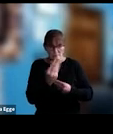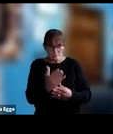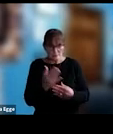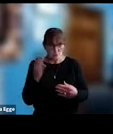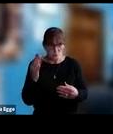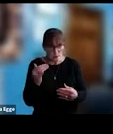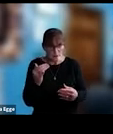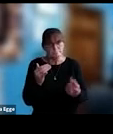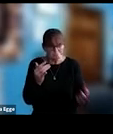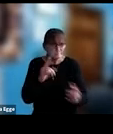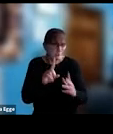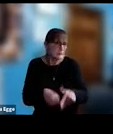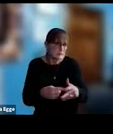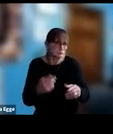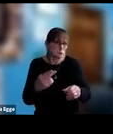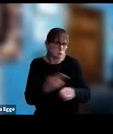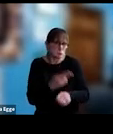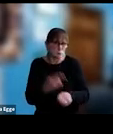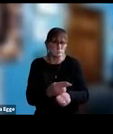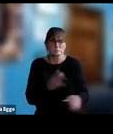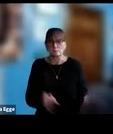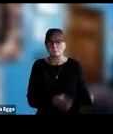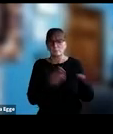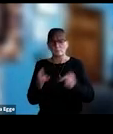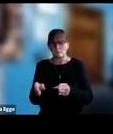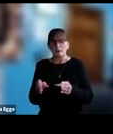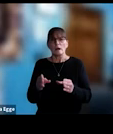about the initial use. Next, the writer should move on